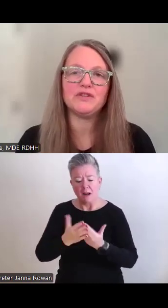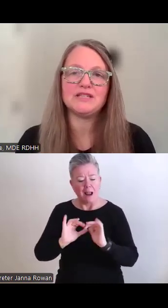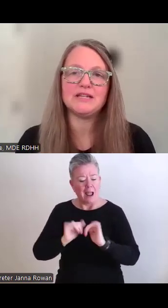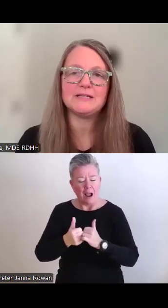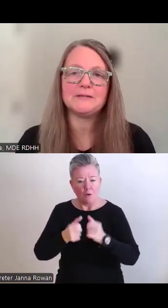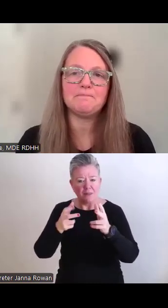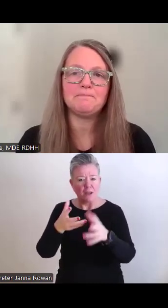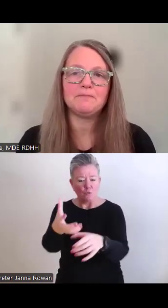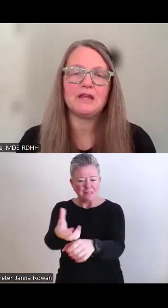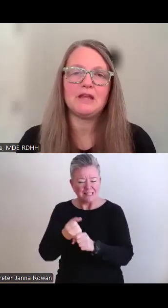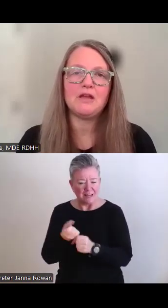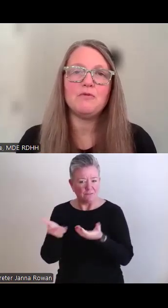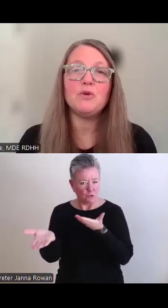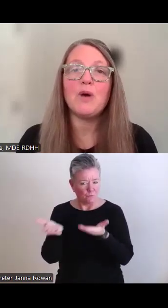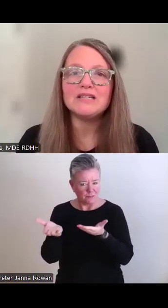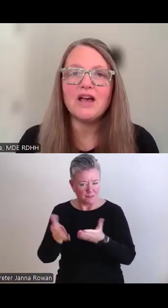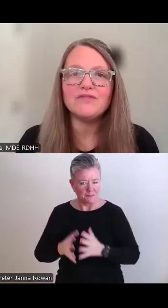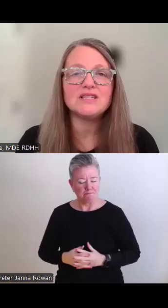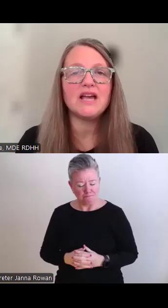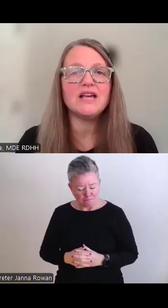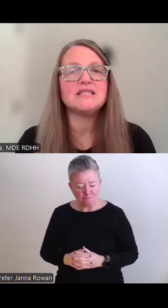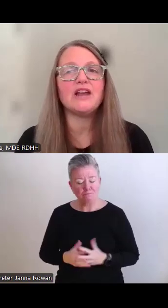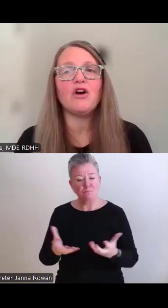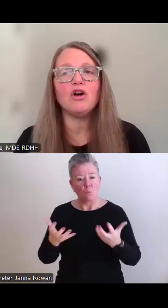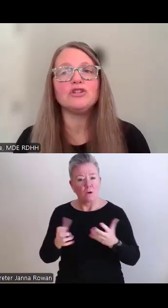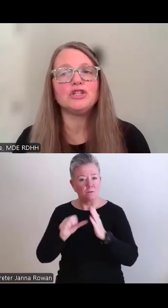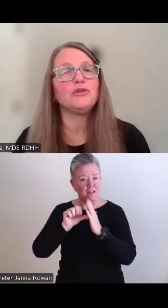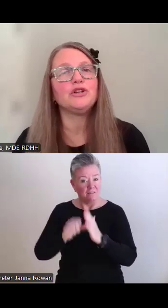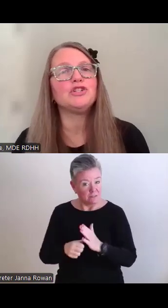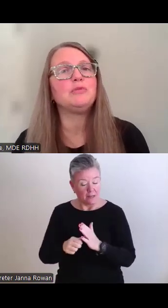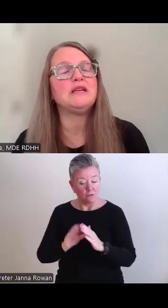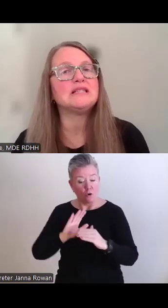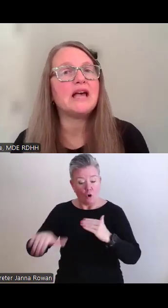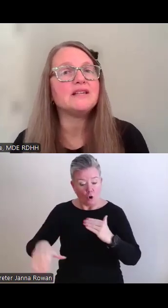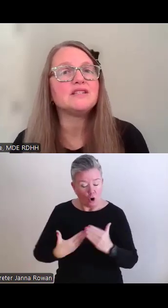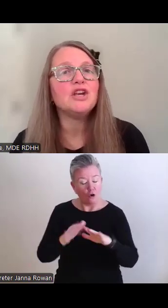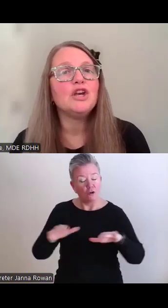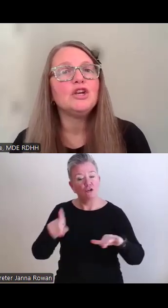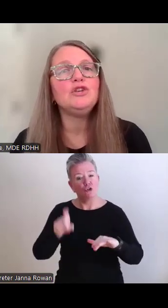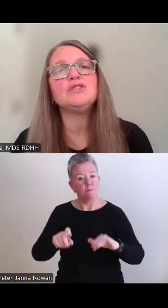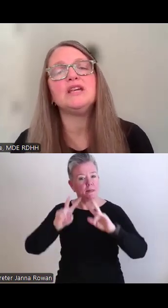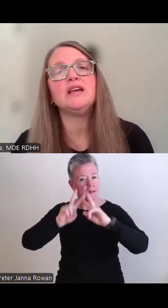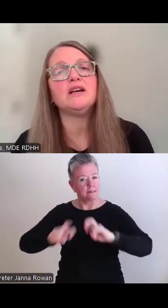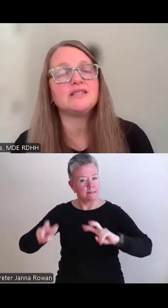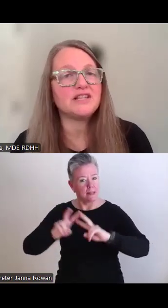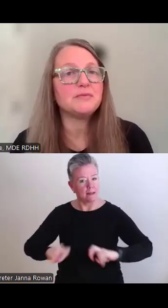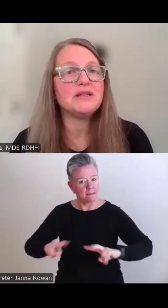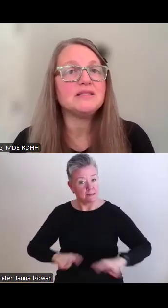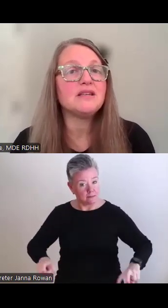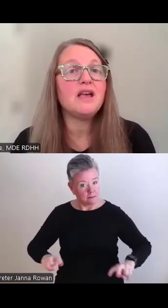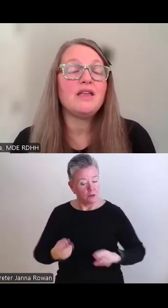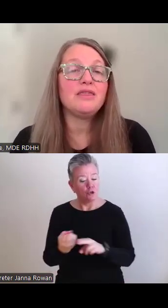services. We want to emphasize that all children should be assessed using assessments